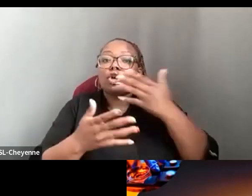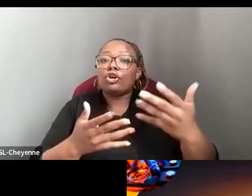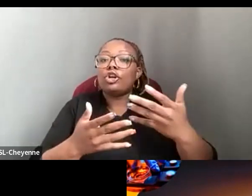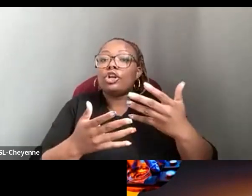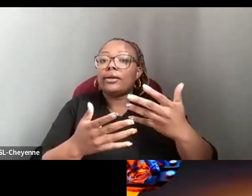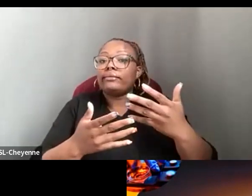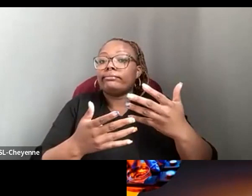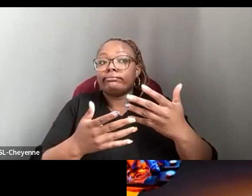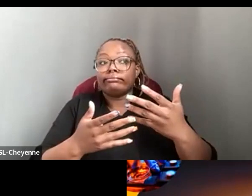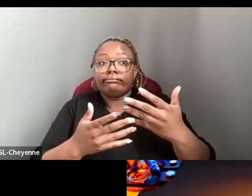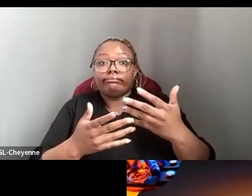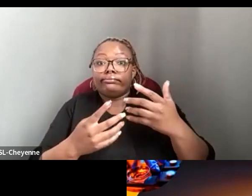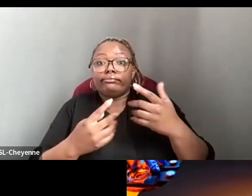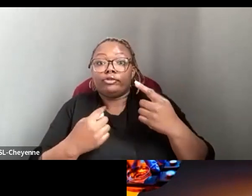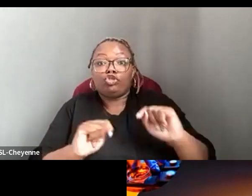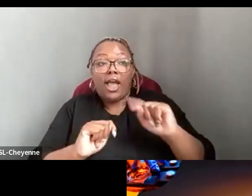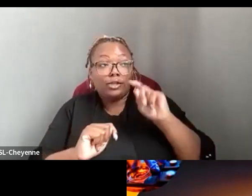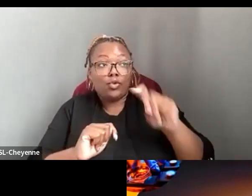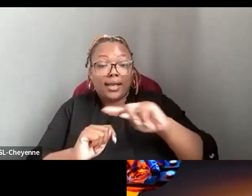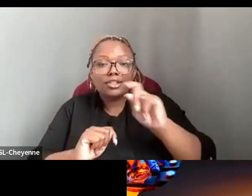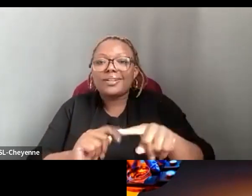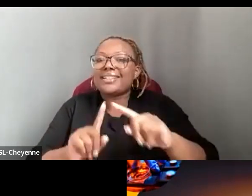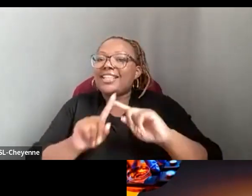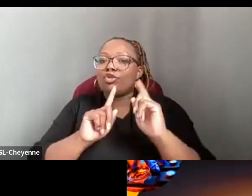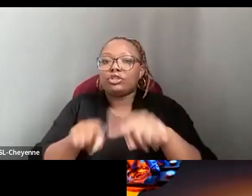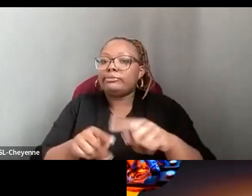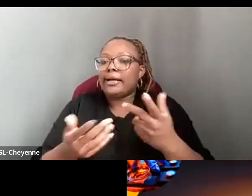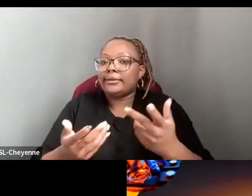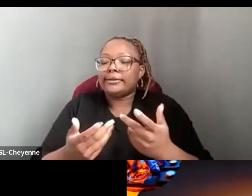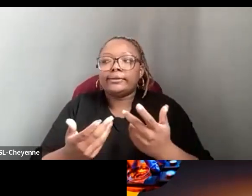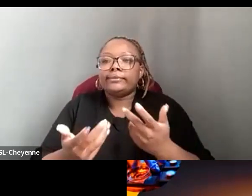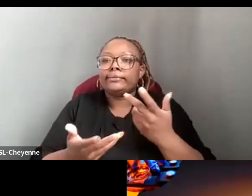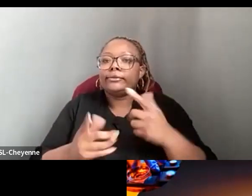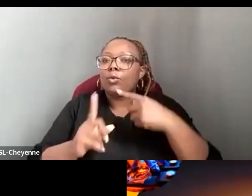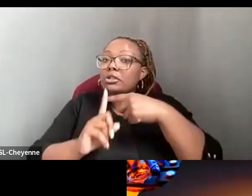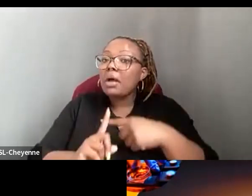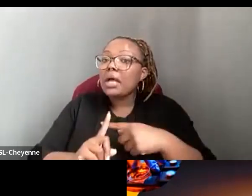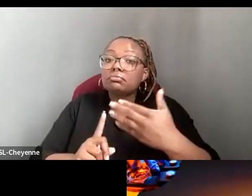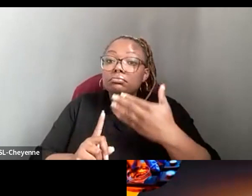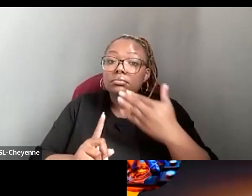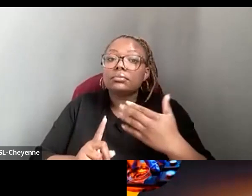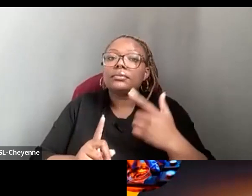to ask the question, and that the response back was positive; because if the IG --